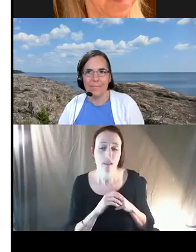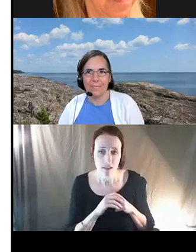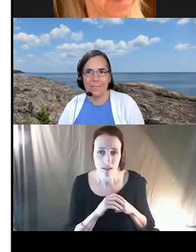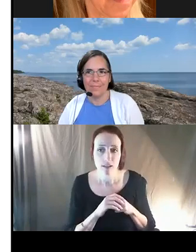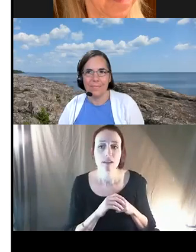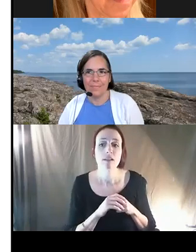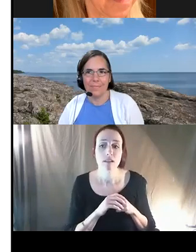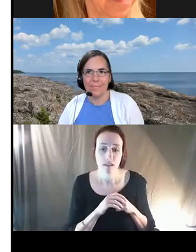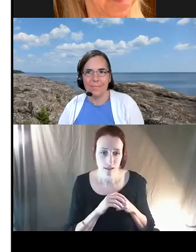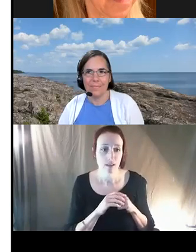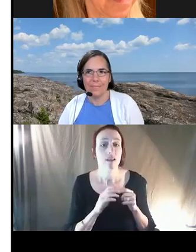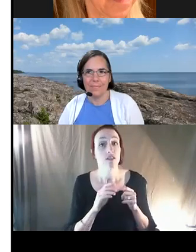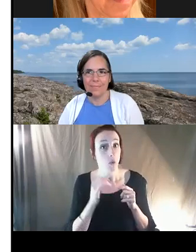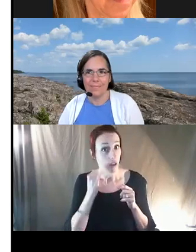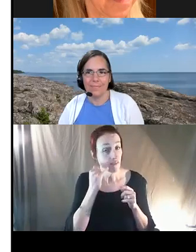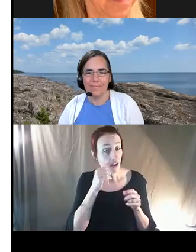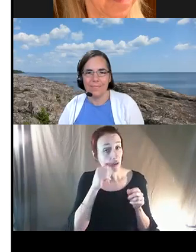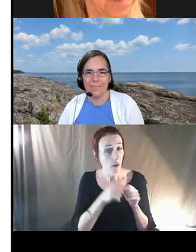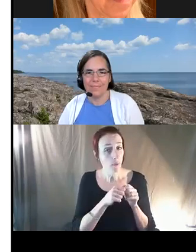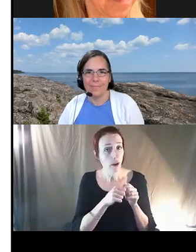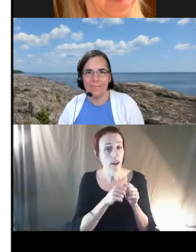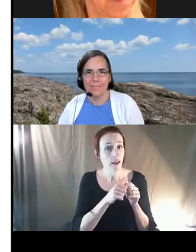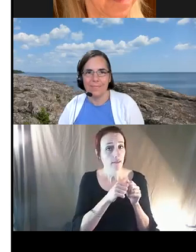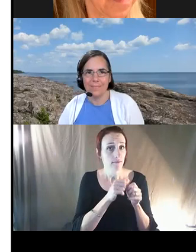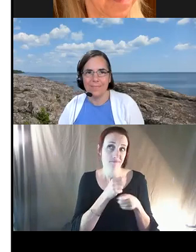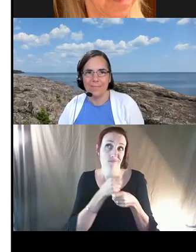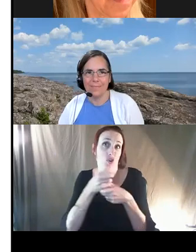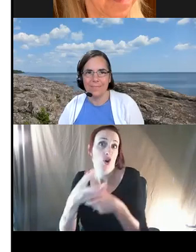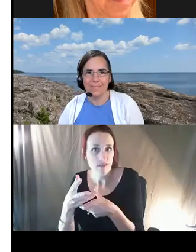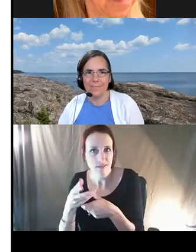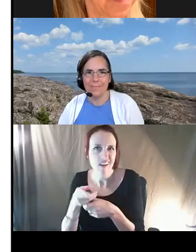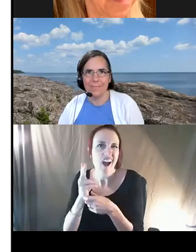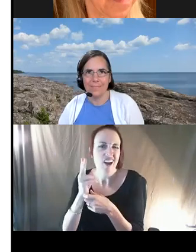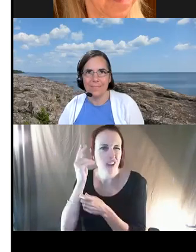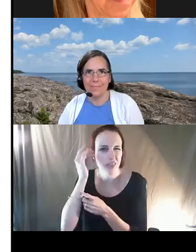This can lead to the higher-thinking group. The higher thinking is accessing extra